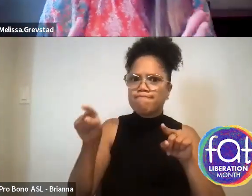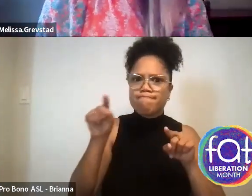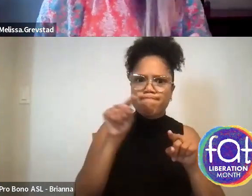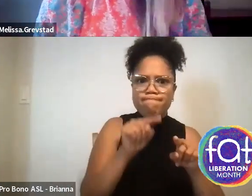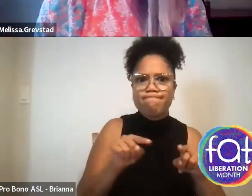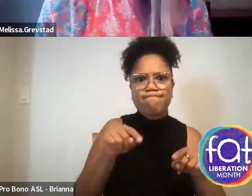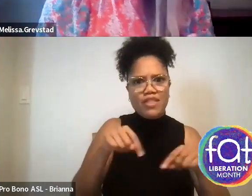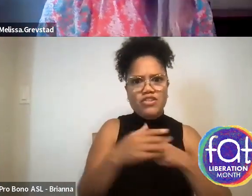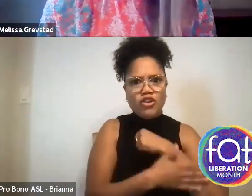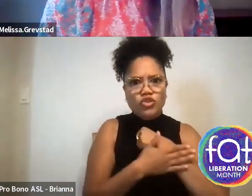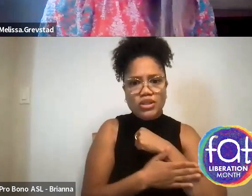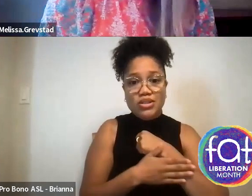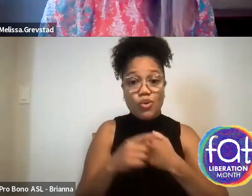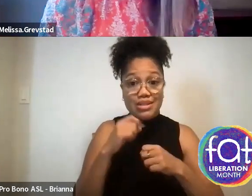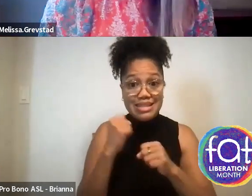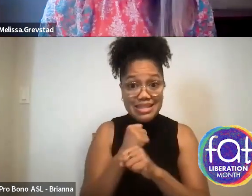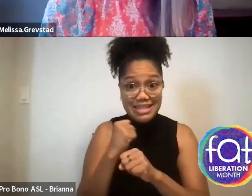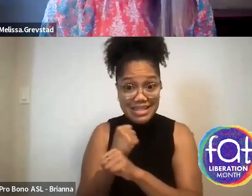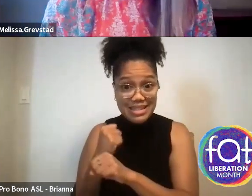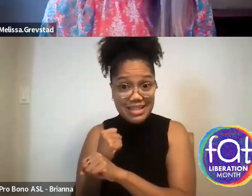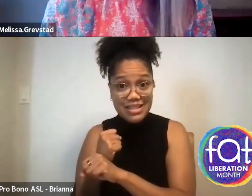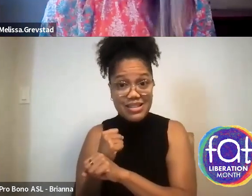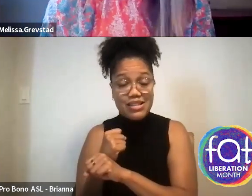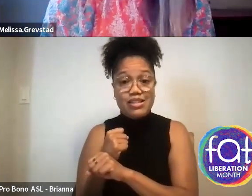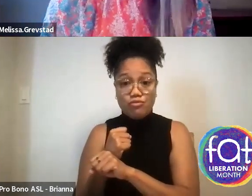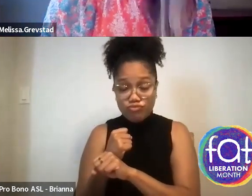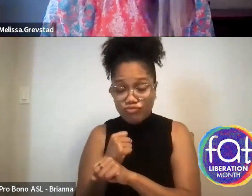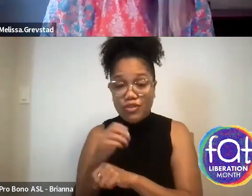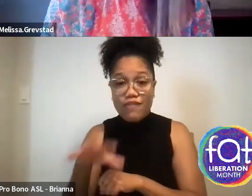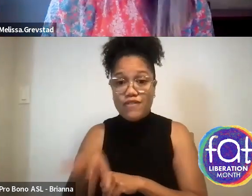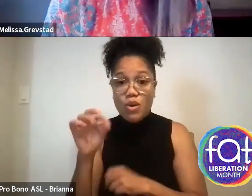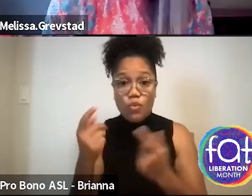So the statistics that we gleaned through our research, 84% of adults